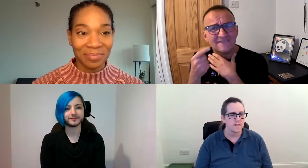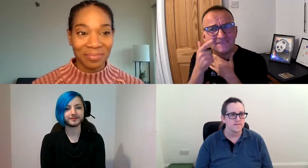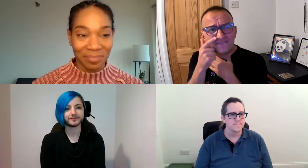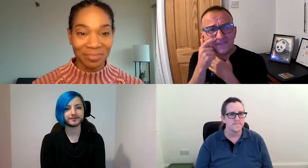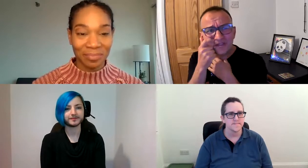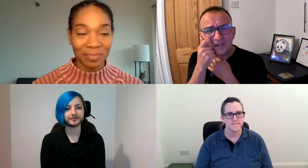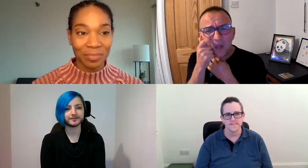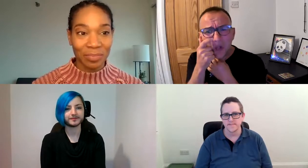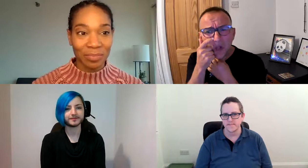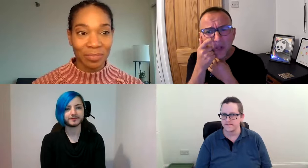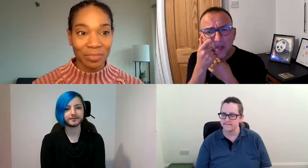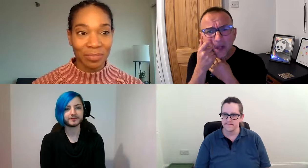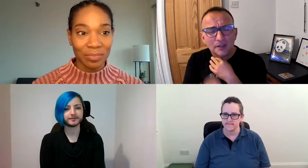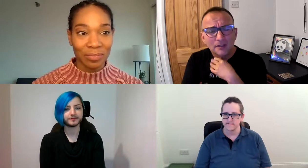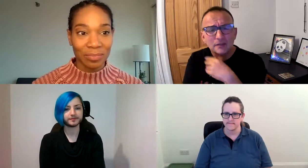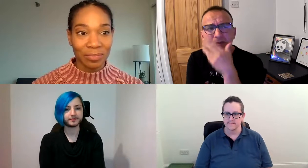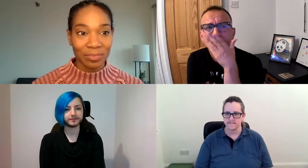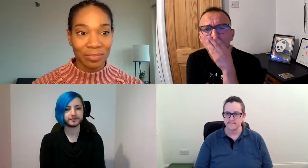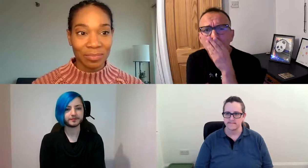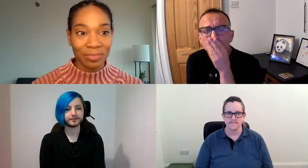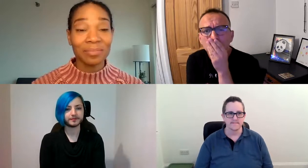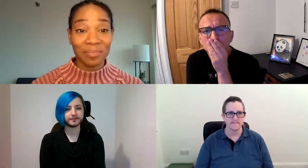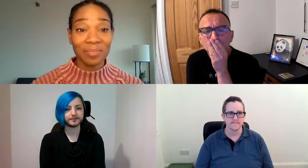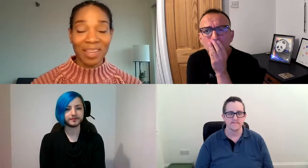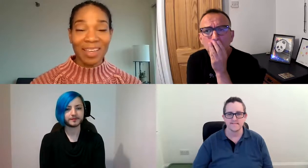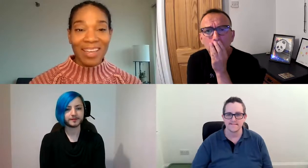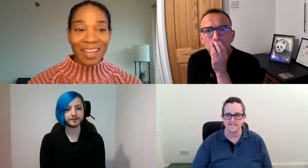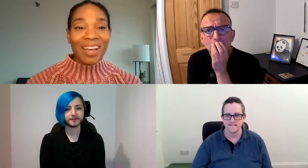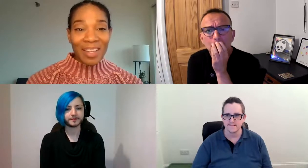I want to say that TYRON: I think we will_let